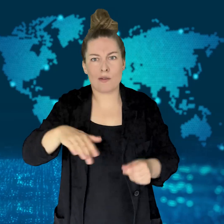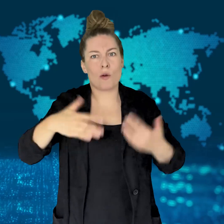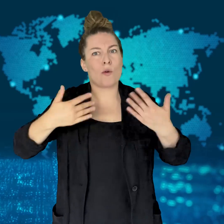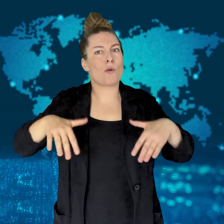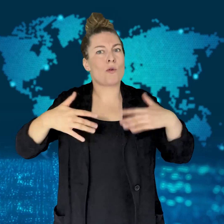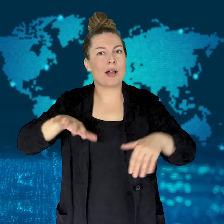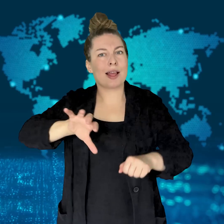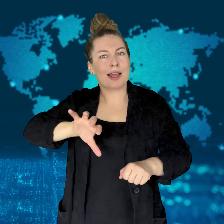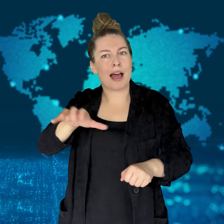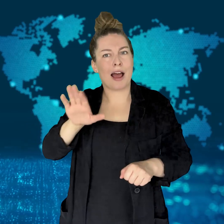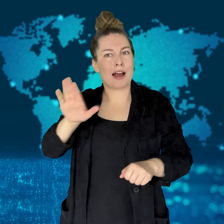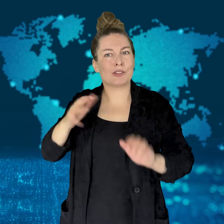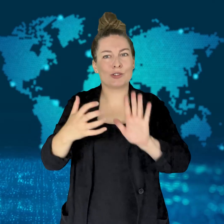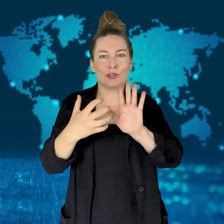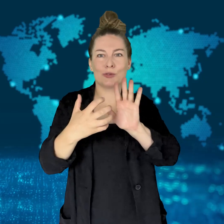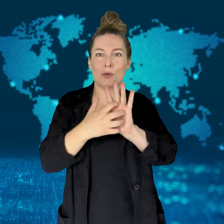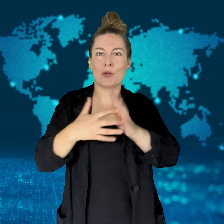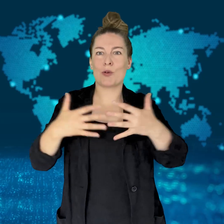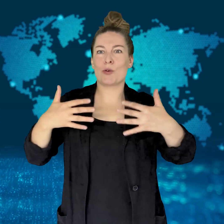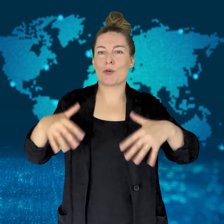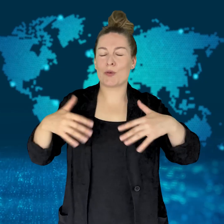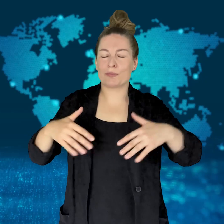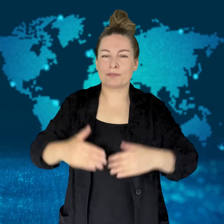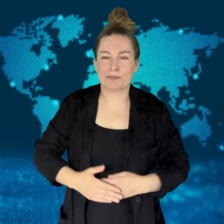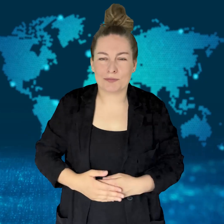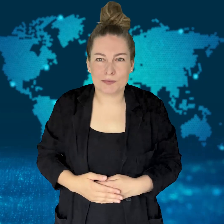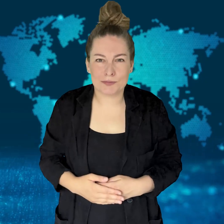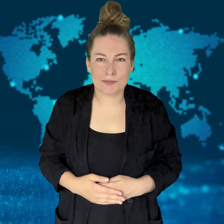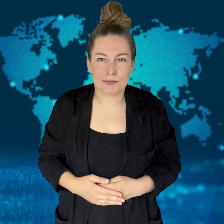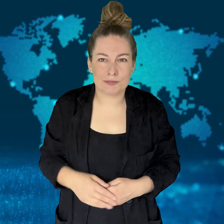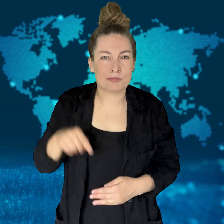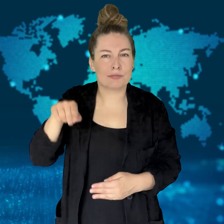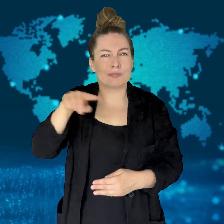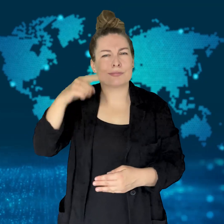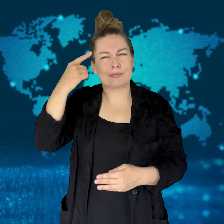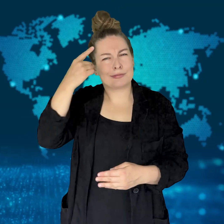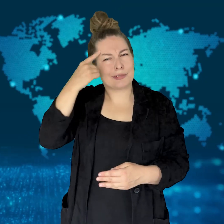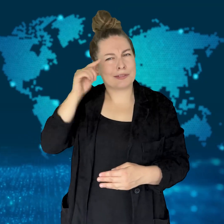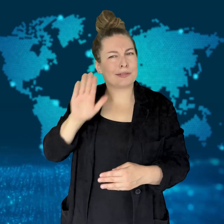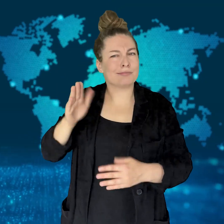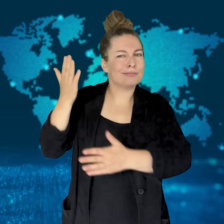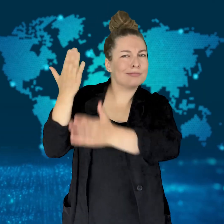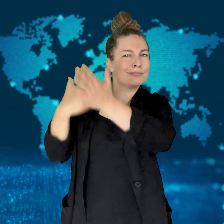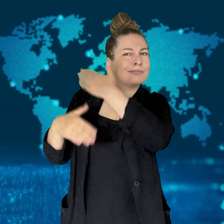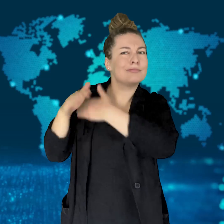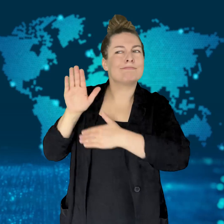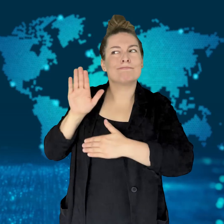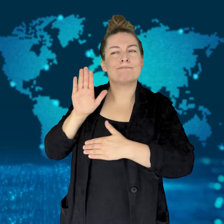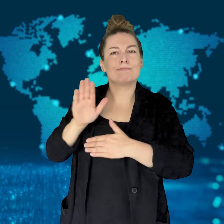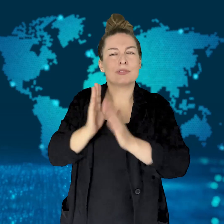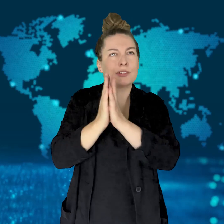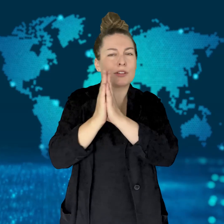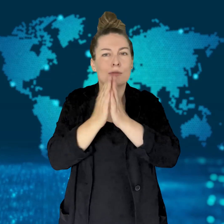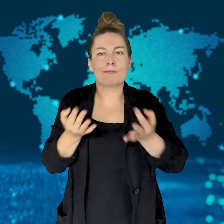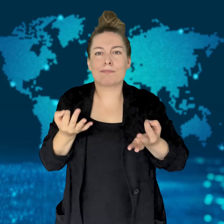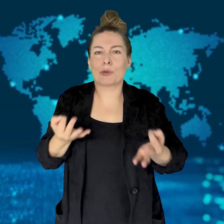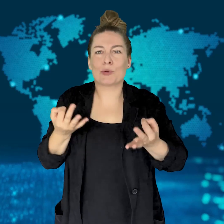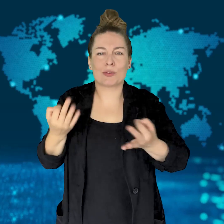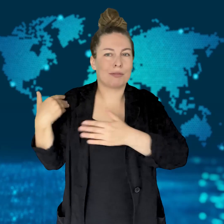Elephants are a national symbol in Thailand.